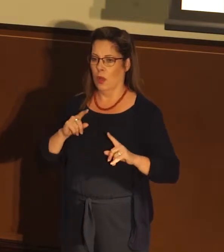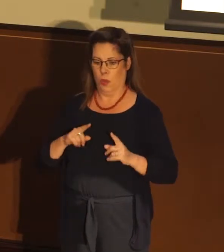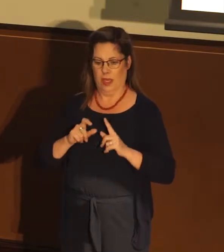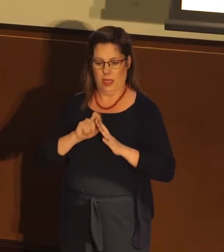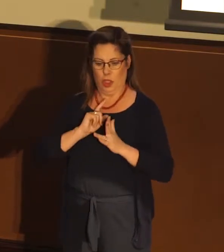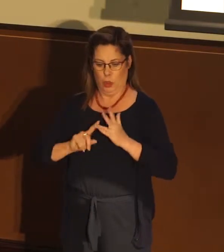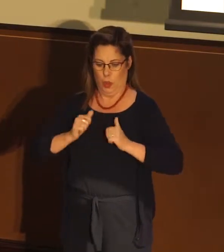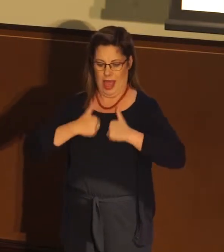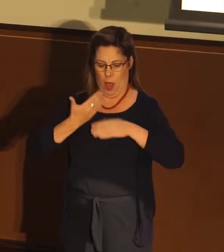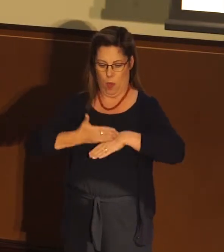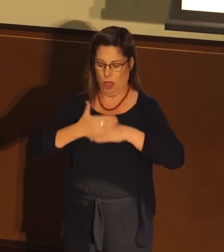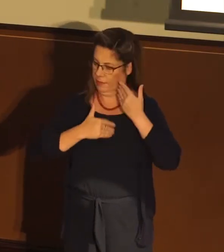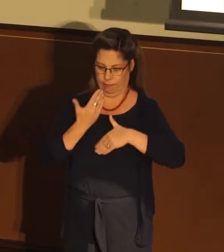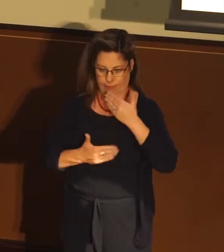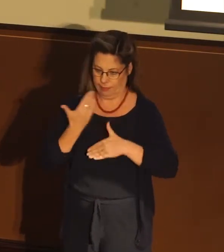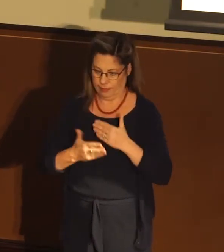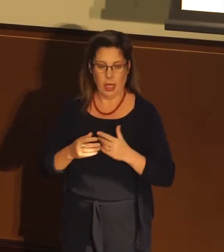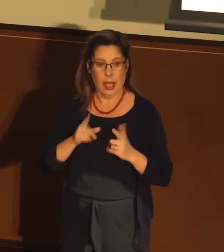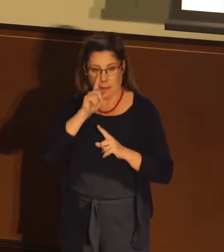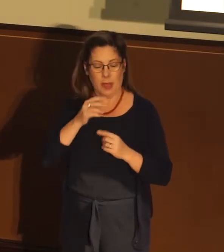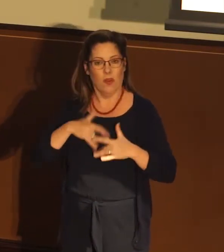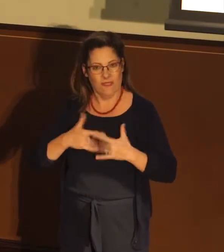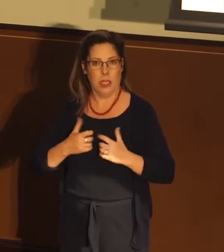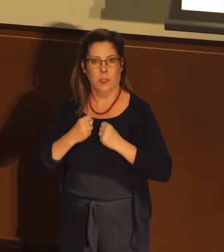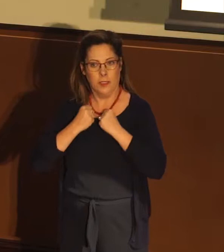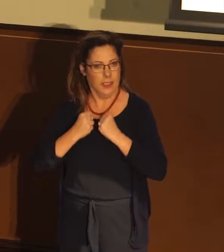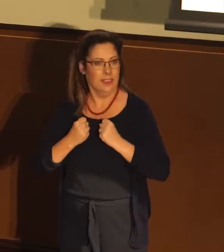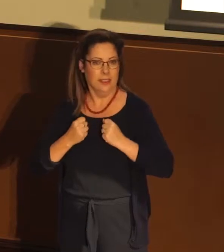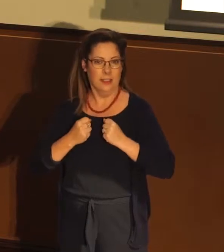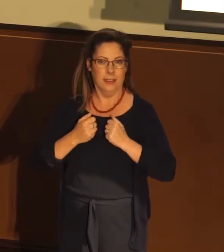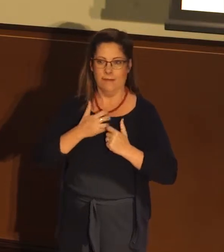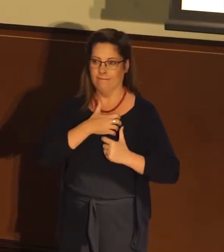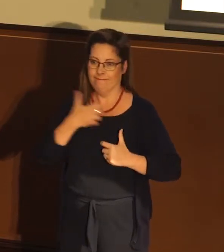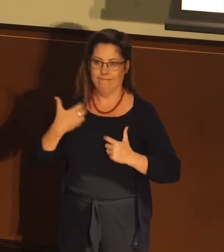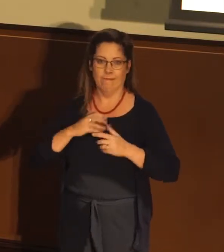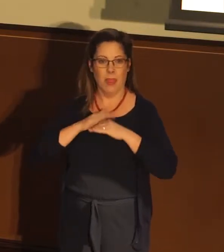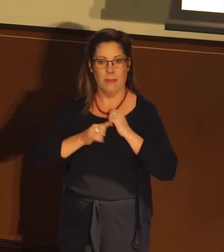And we're able to do it with passion, as well. The thing that struck me the first time I started there